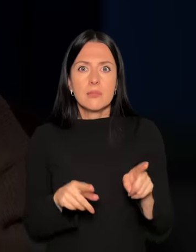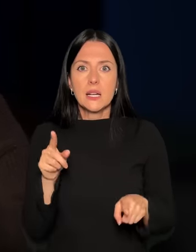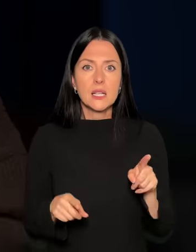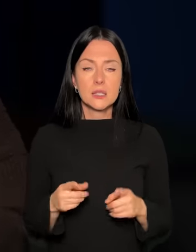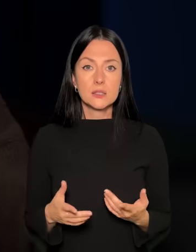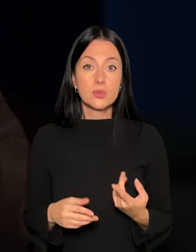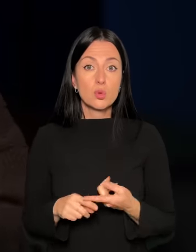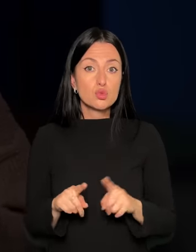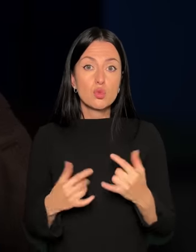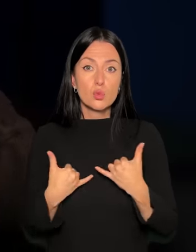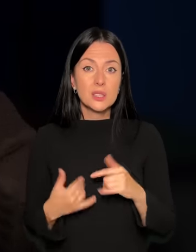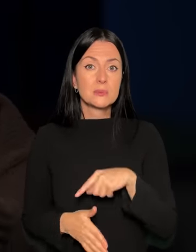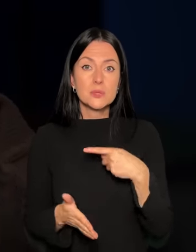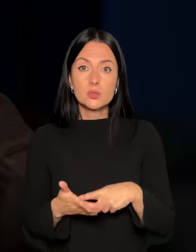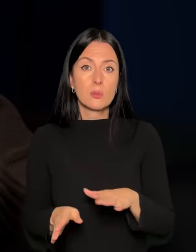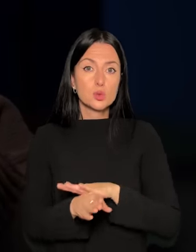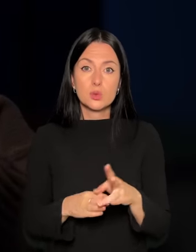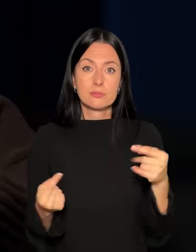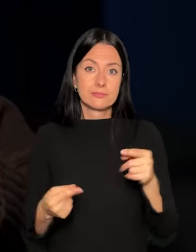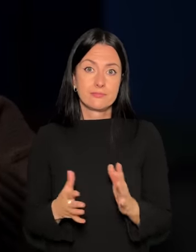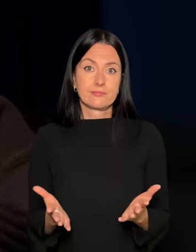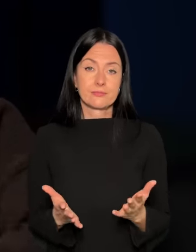Because our city is not adapted to this at all.